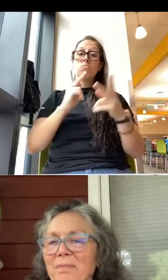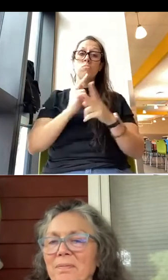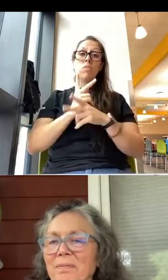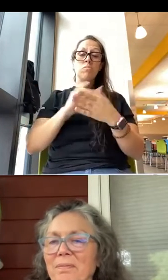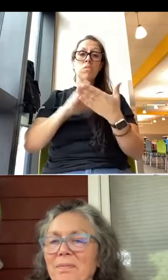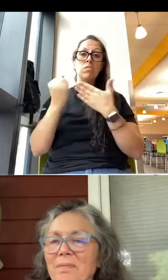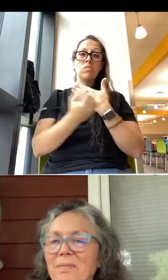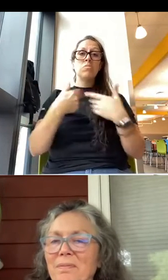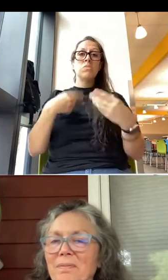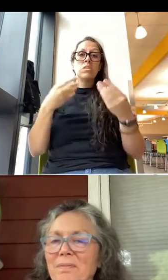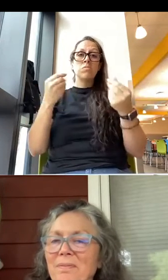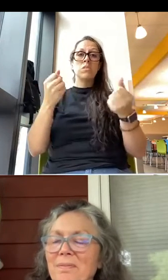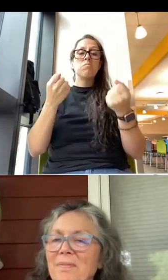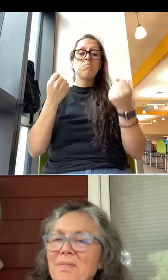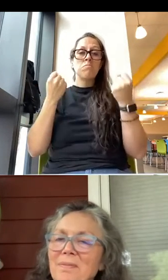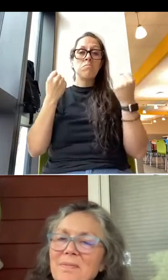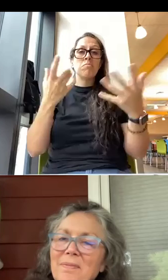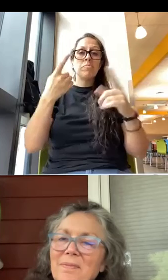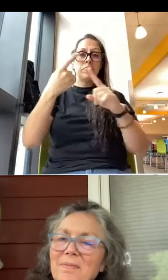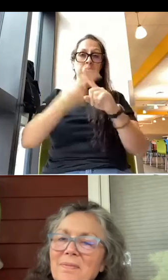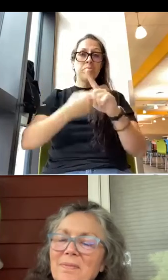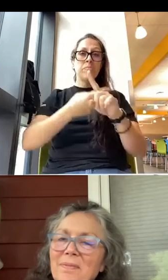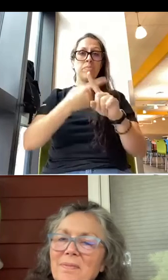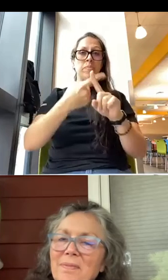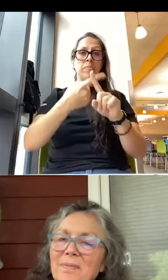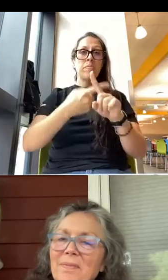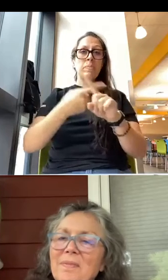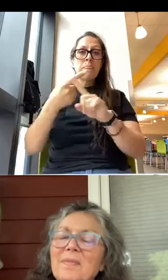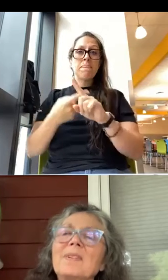Um, so, Micah wrote the whole script for the podcast,